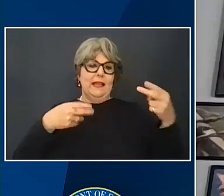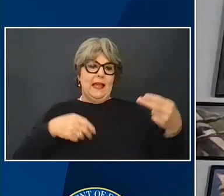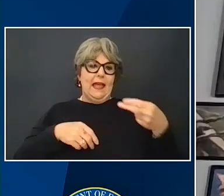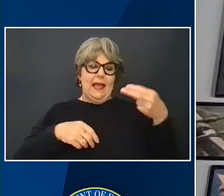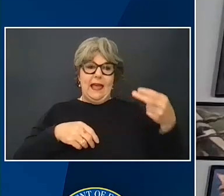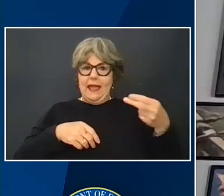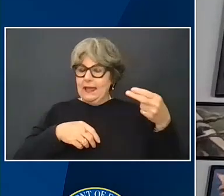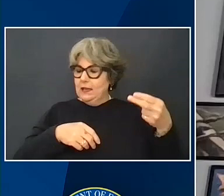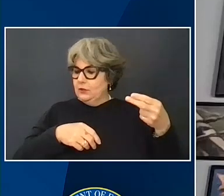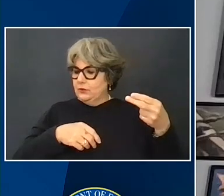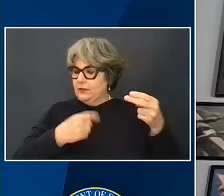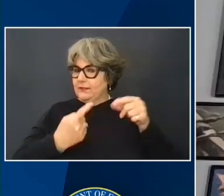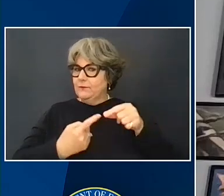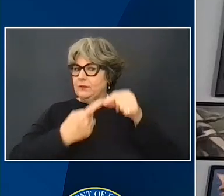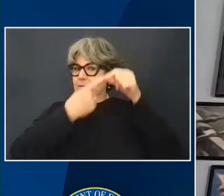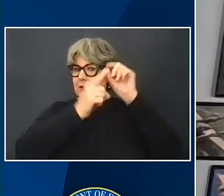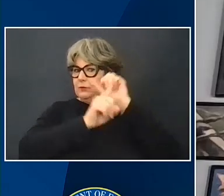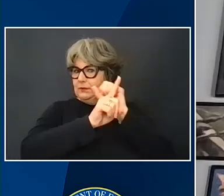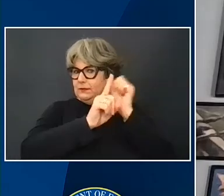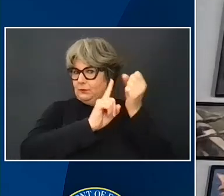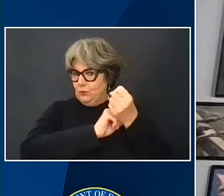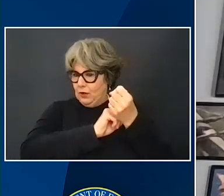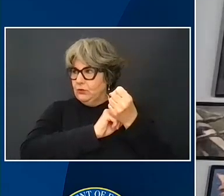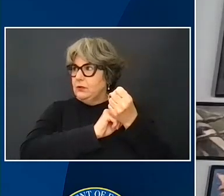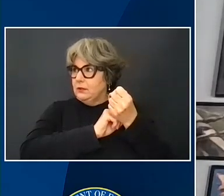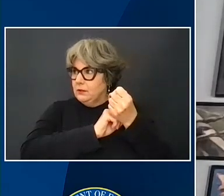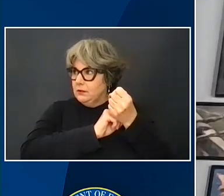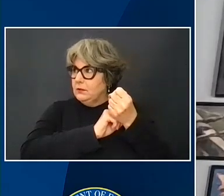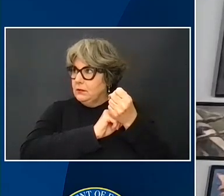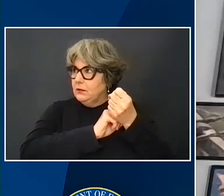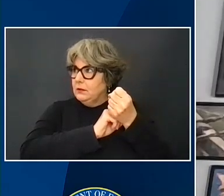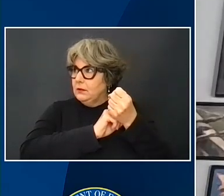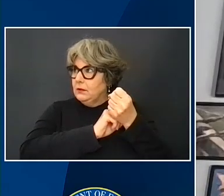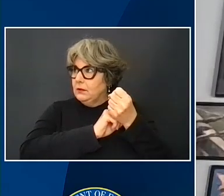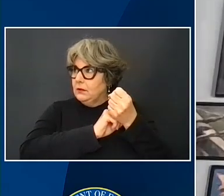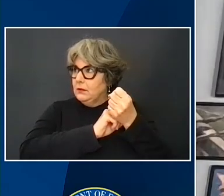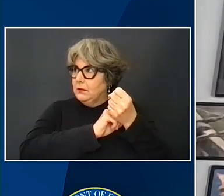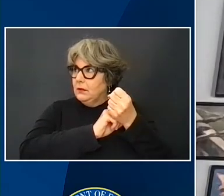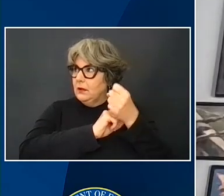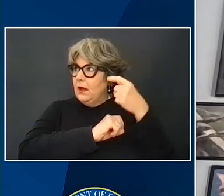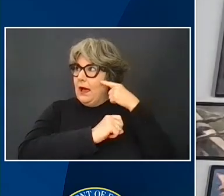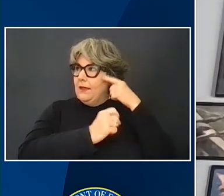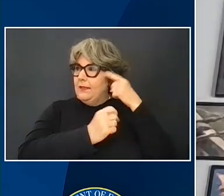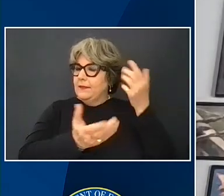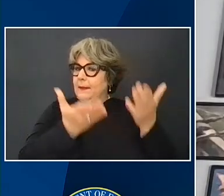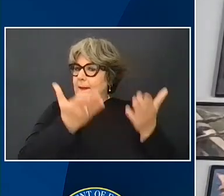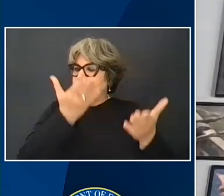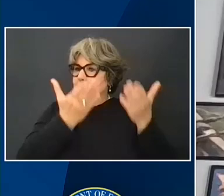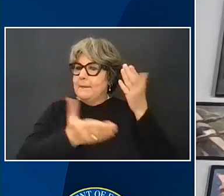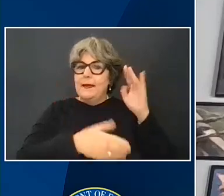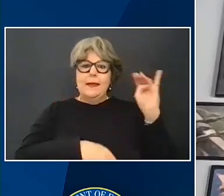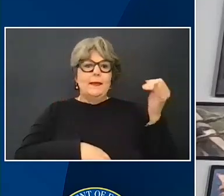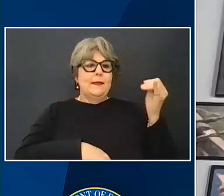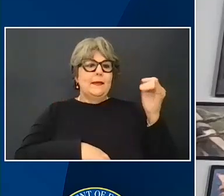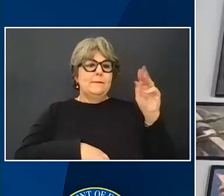circumstance. And I think maybe Jamie and I kind of went and talked about this a